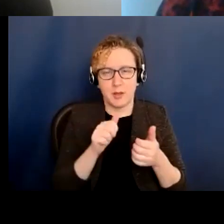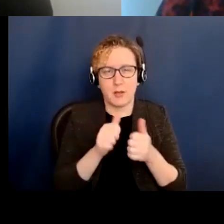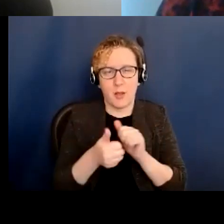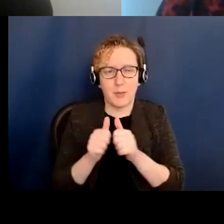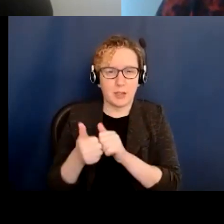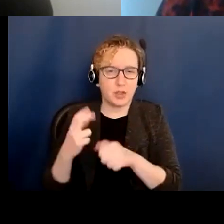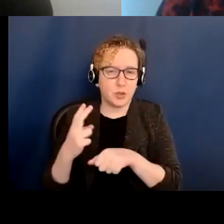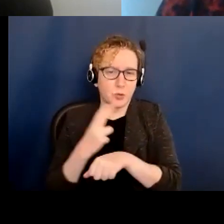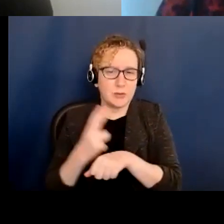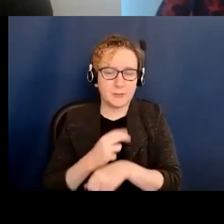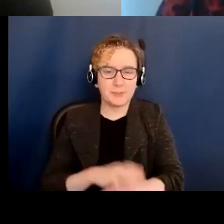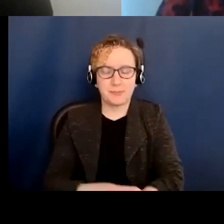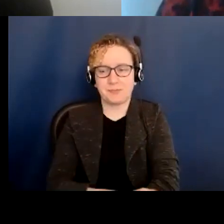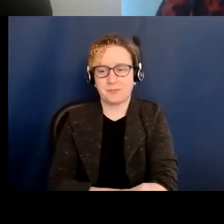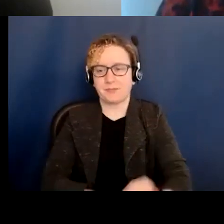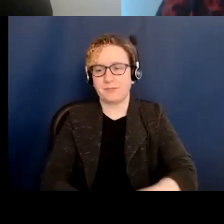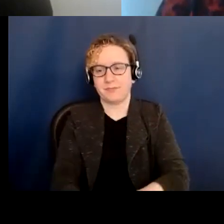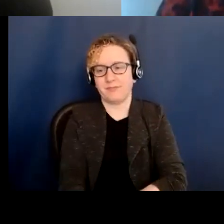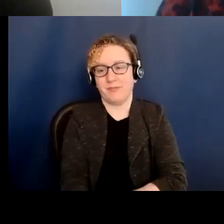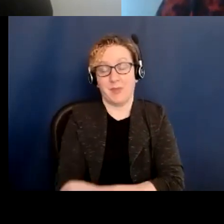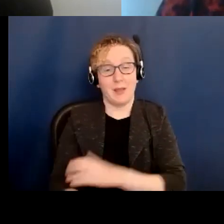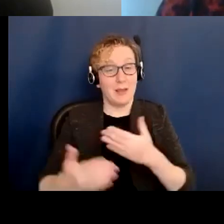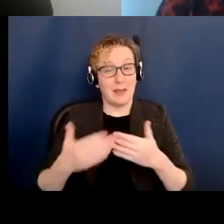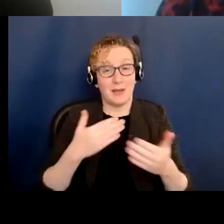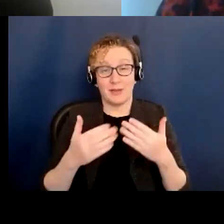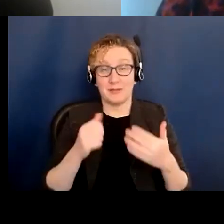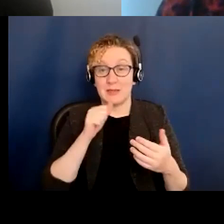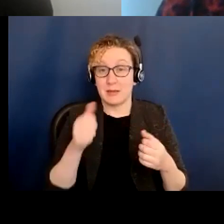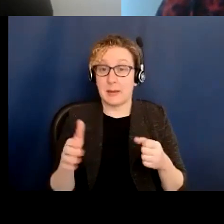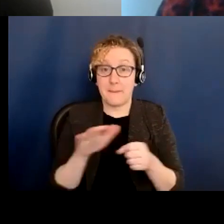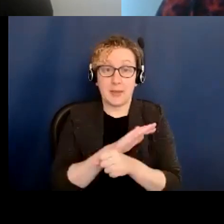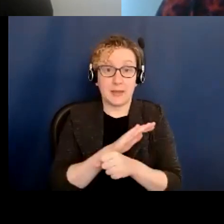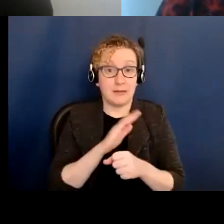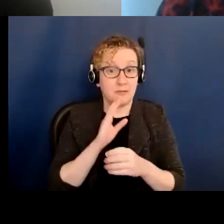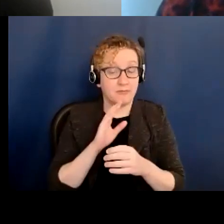Even if it does not cover costs, it can offset them.